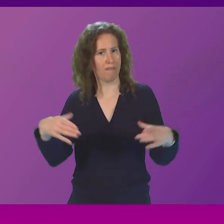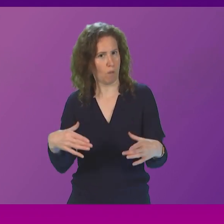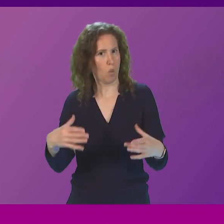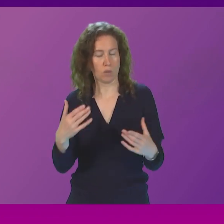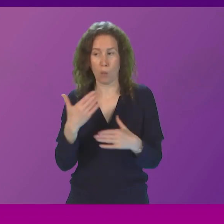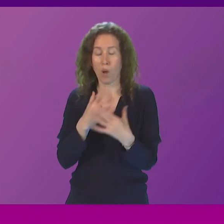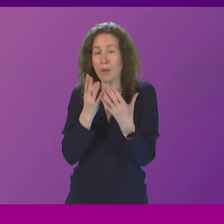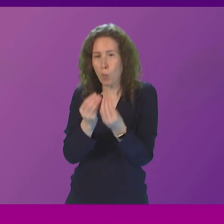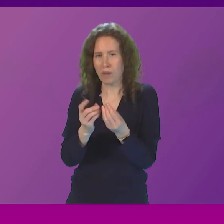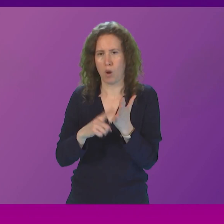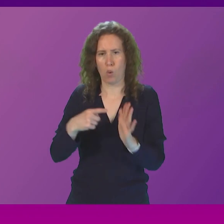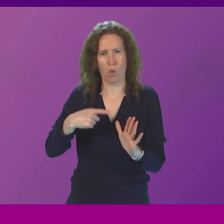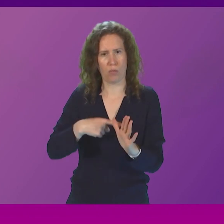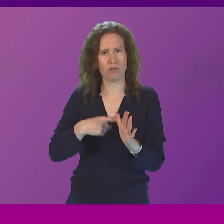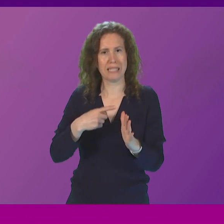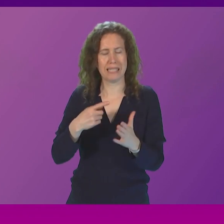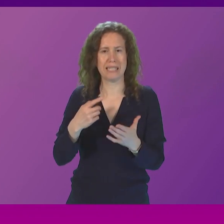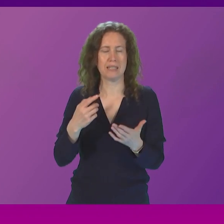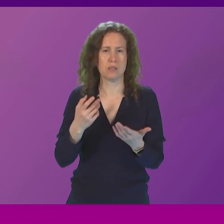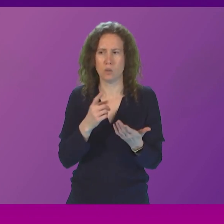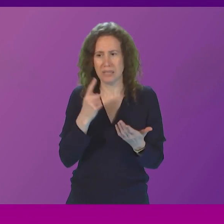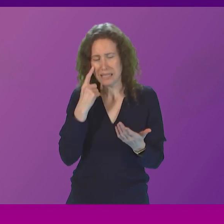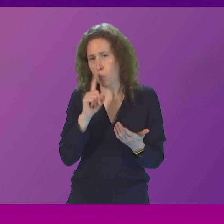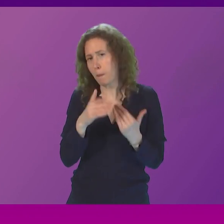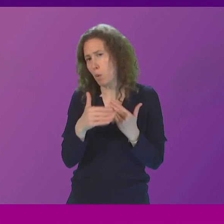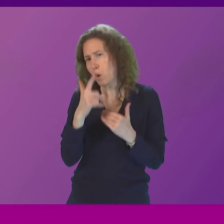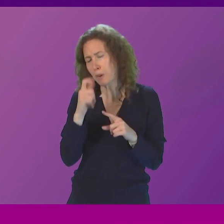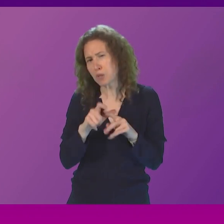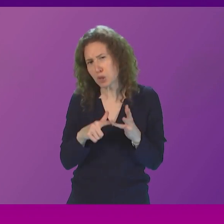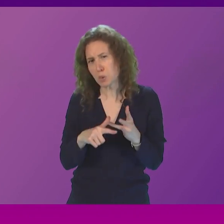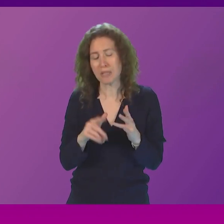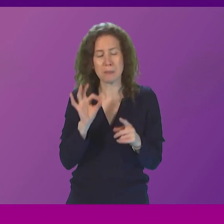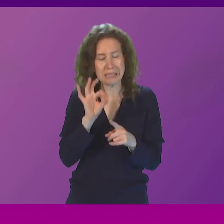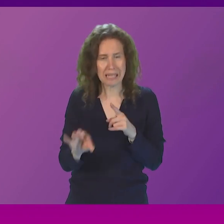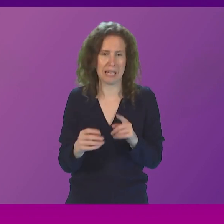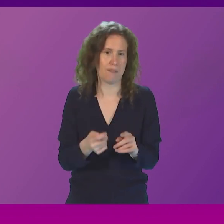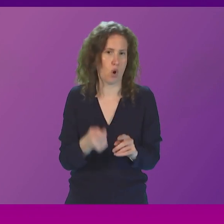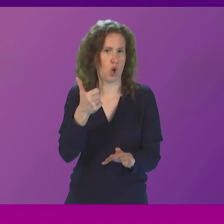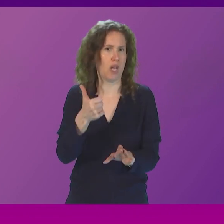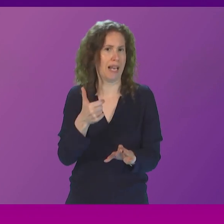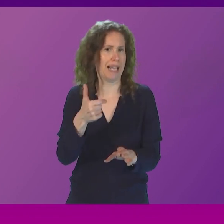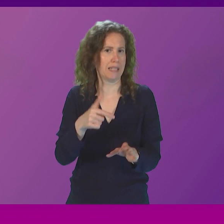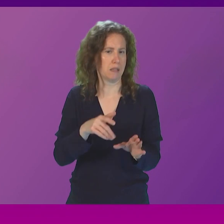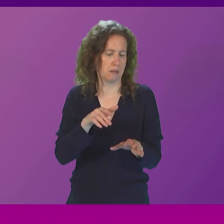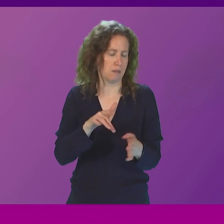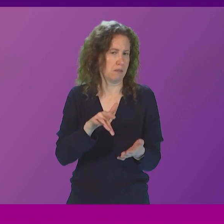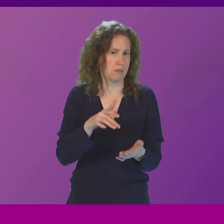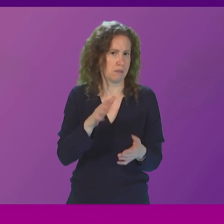authorities on what more can be done, particularly for early learning and childcare staff.